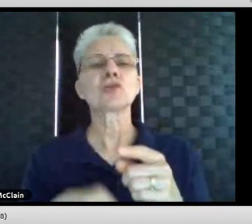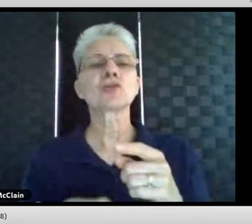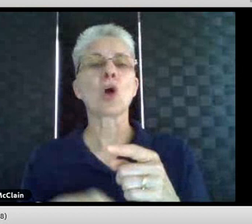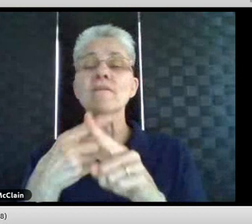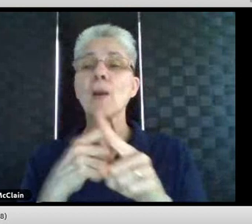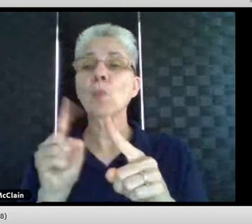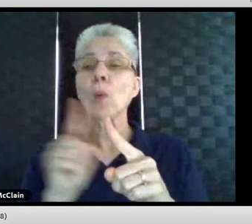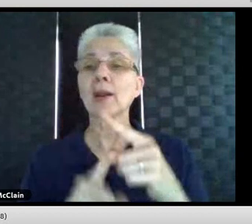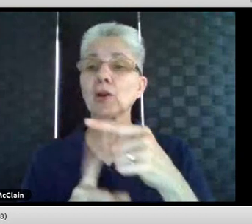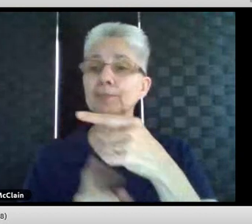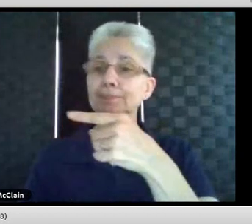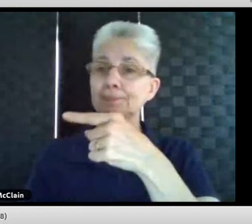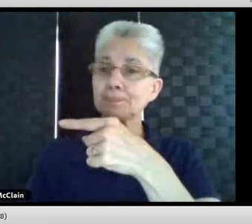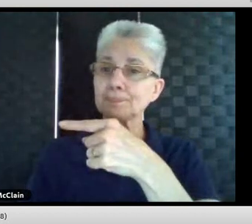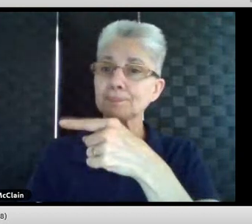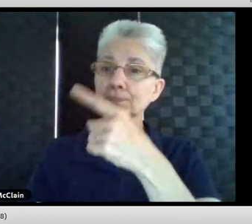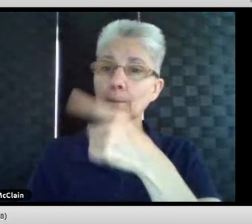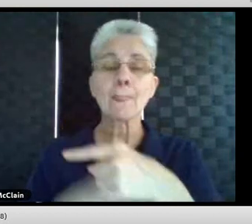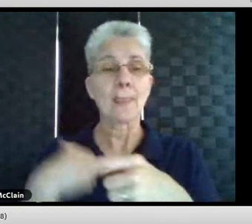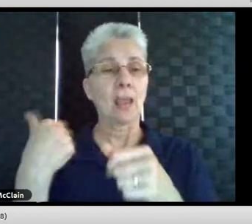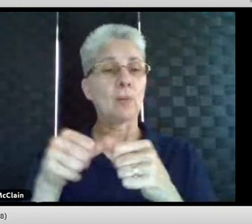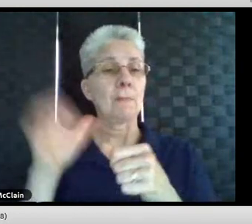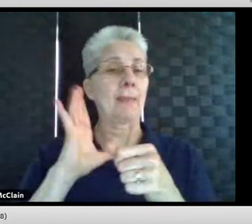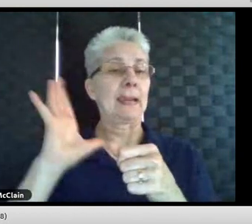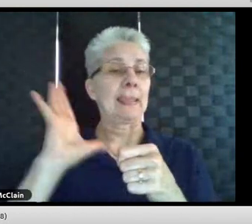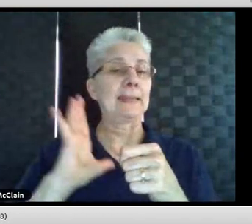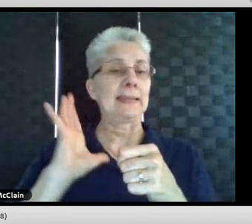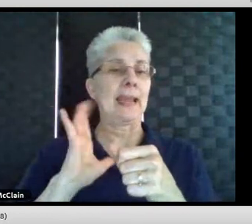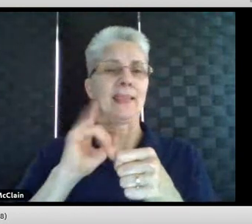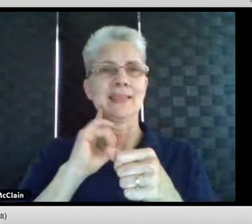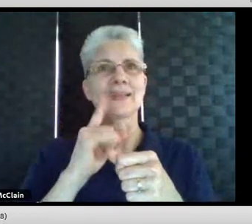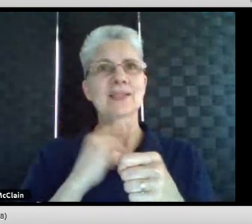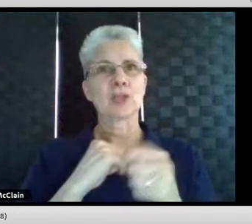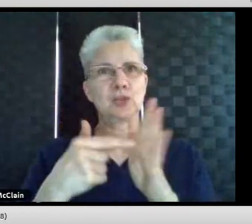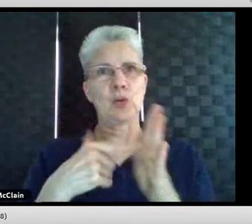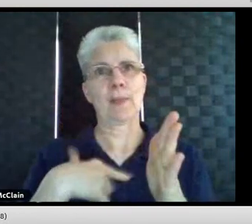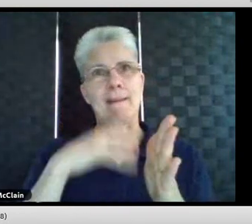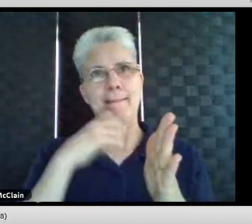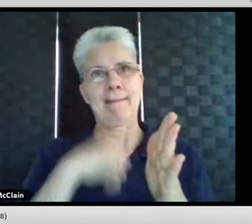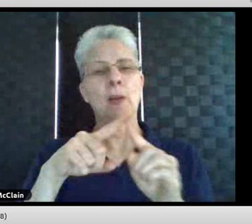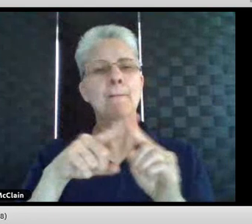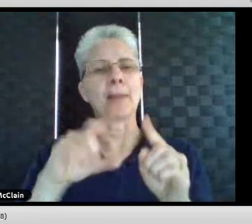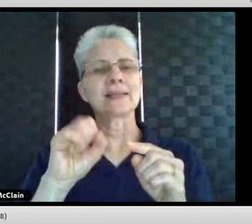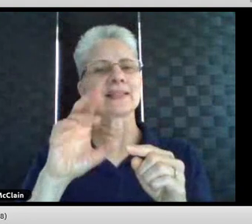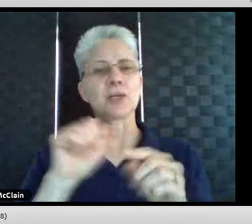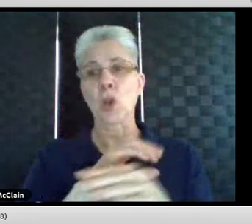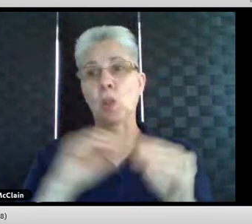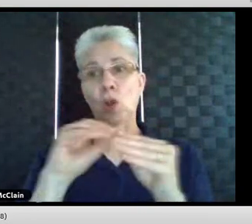So I remember, back in the day, and this is going to date me because Sears is no longer, right,